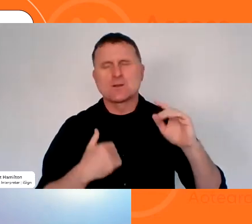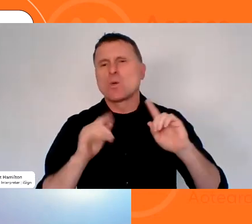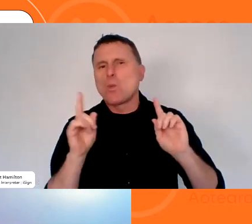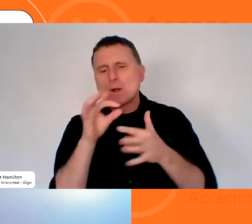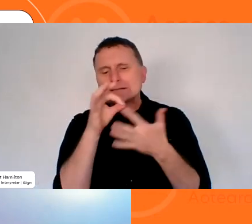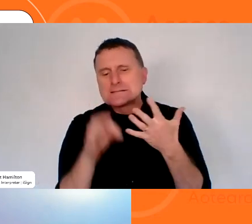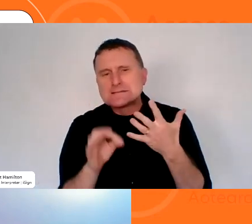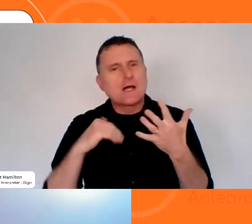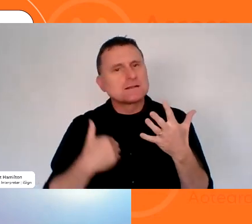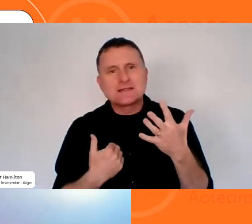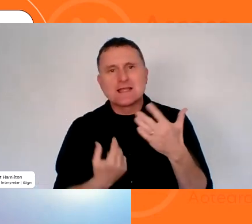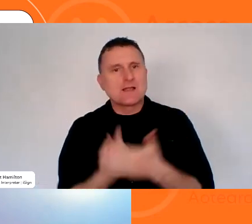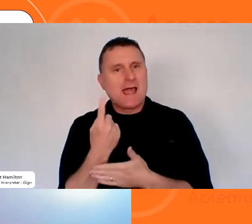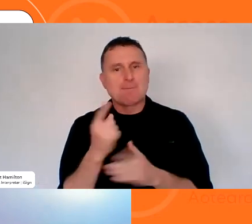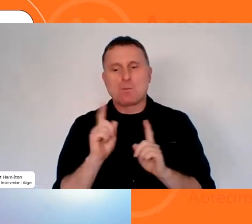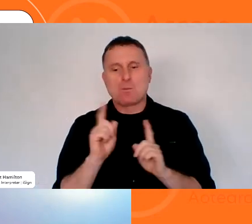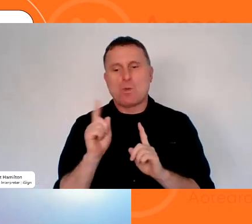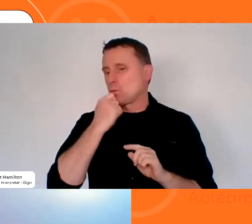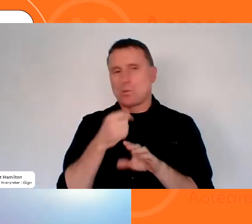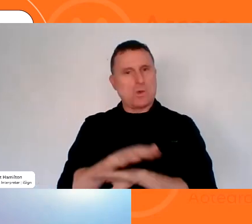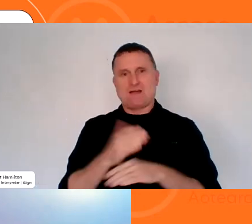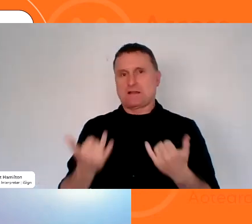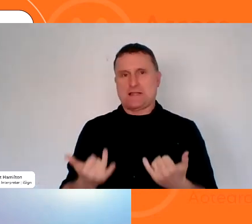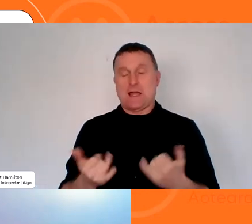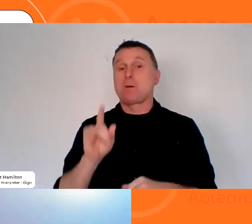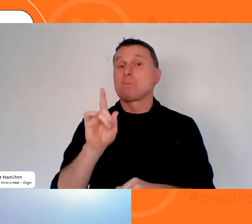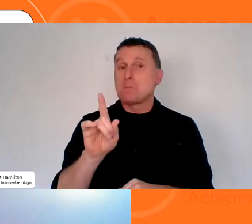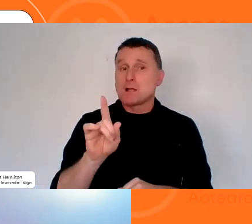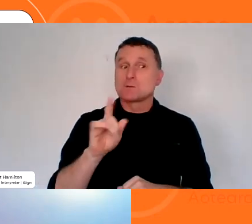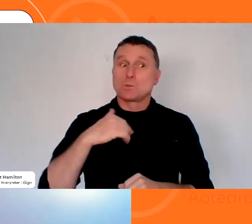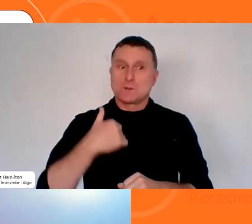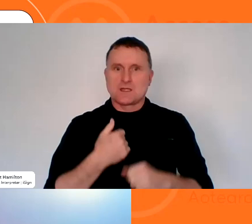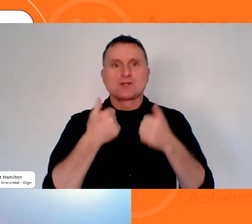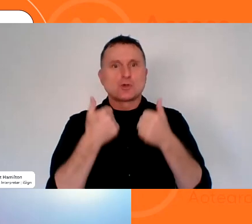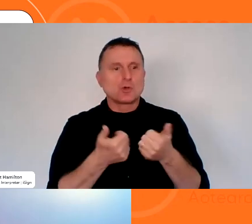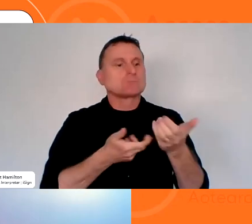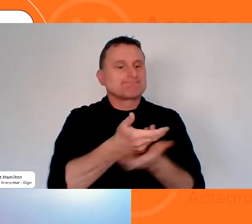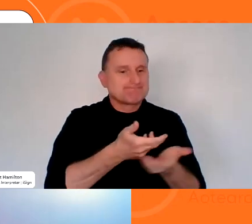have that very serious discussion around what inclusion looks like